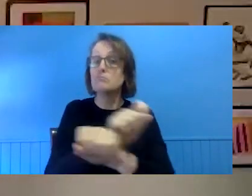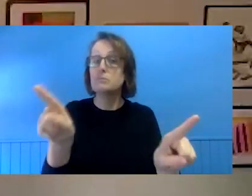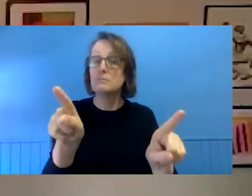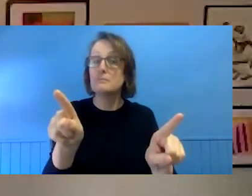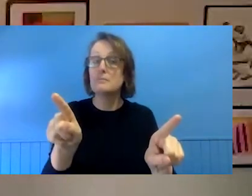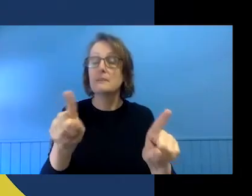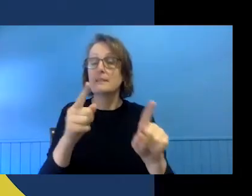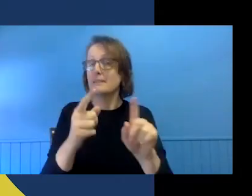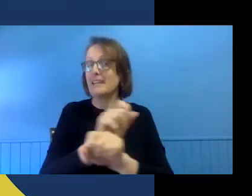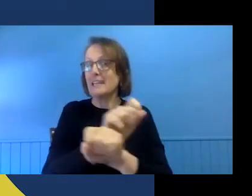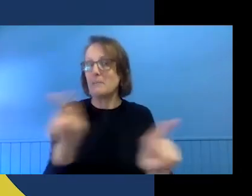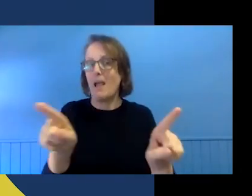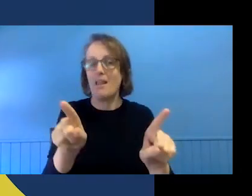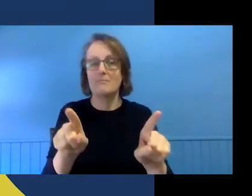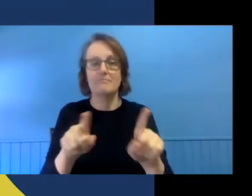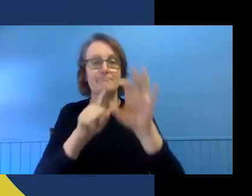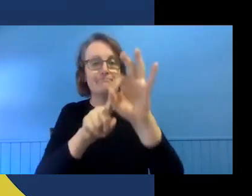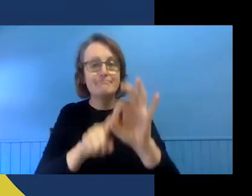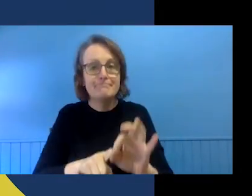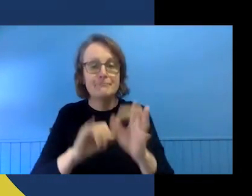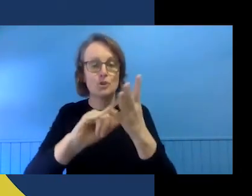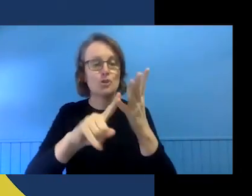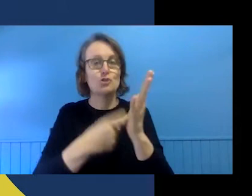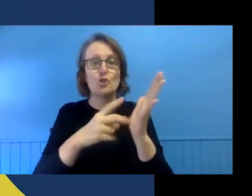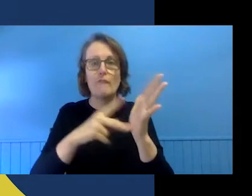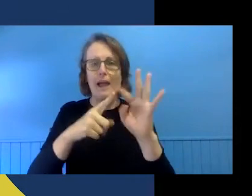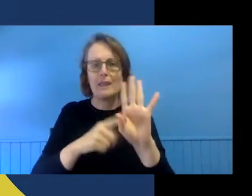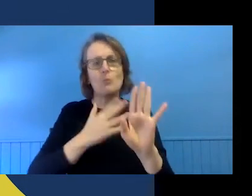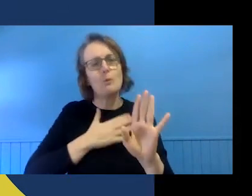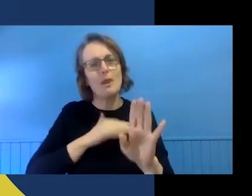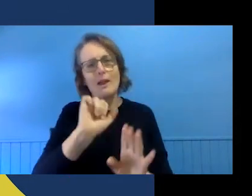email with a short survey and we'd apappreciate your time in filling